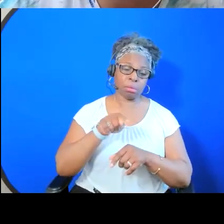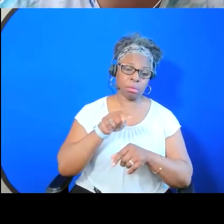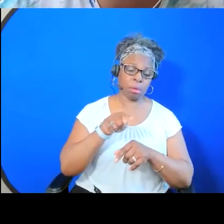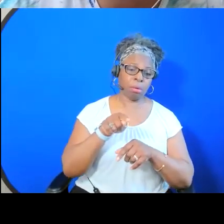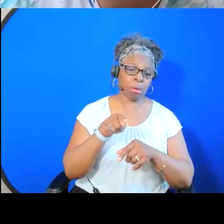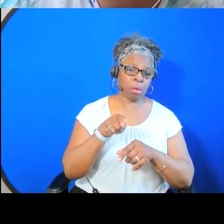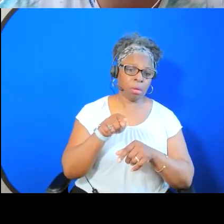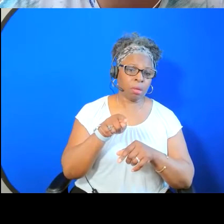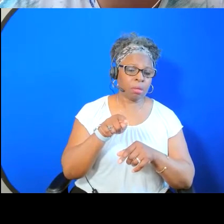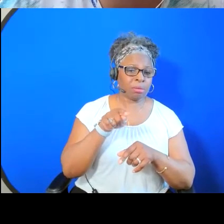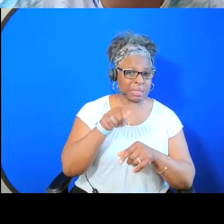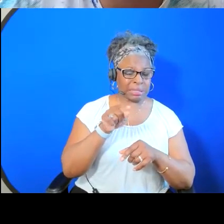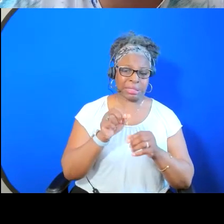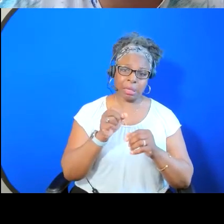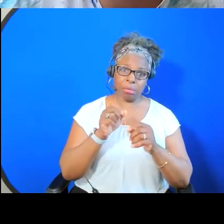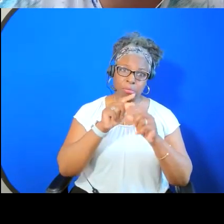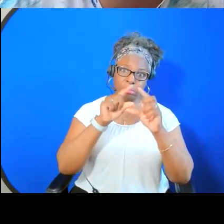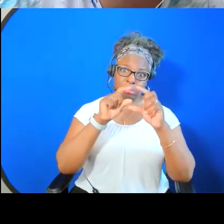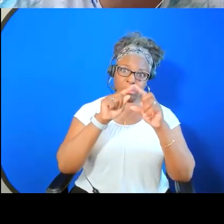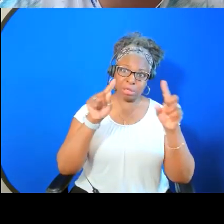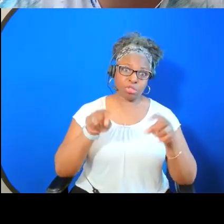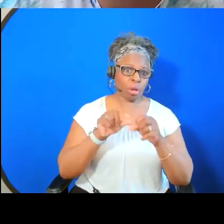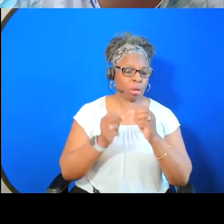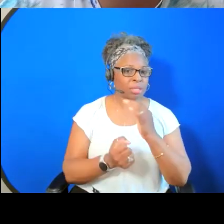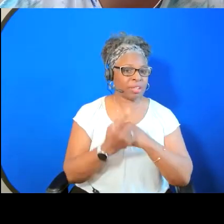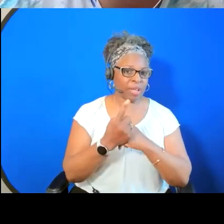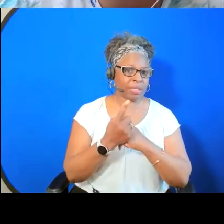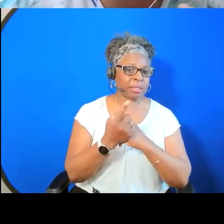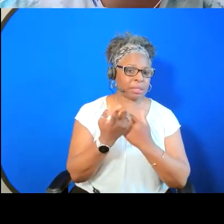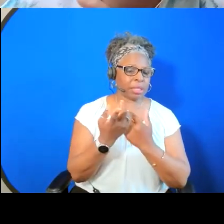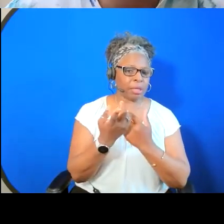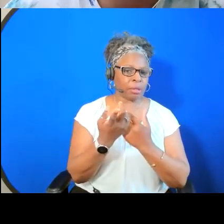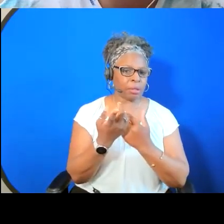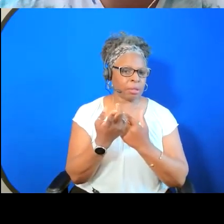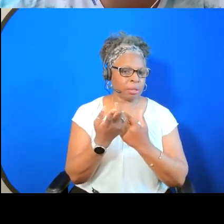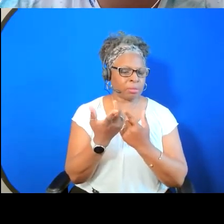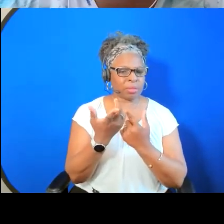event from a series of ‘Edible Interventions’, and series of ‘Democratic Soup’.